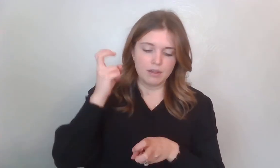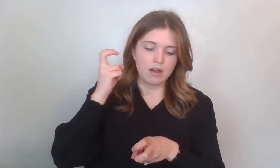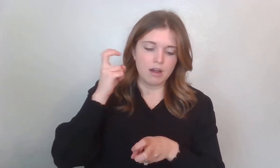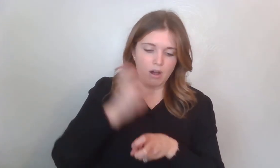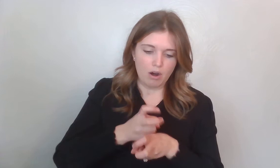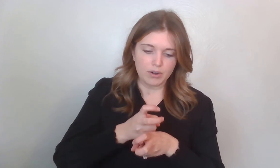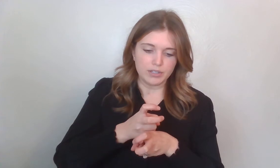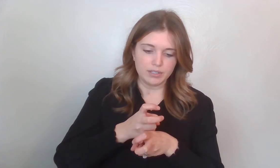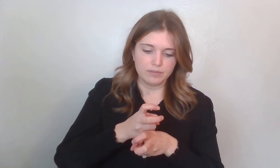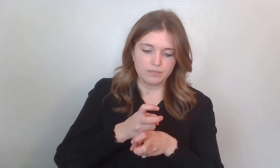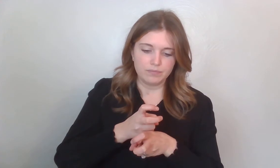HARD